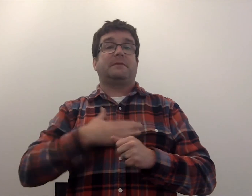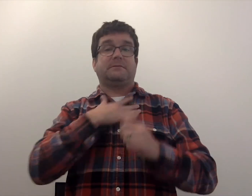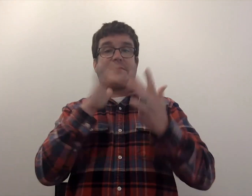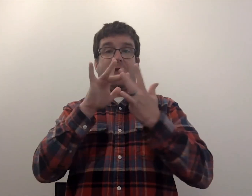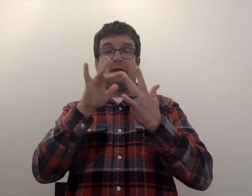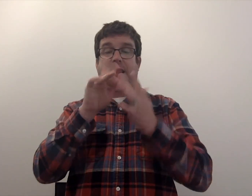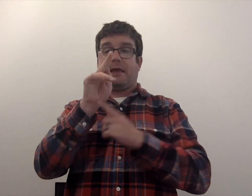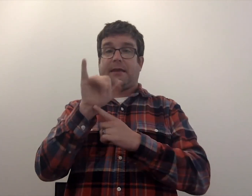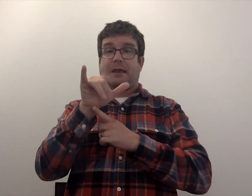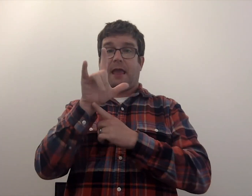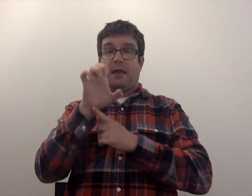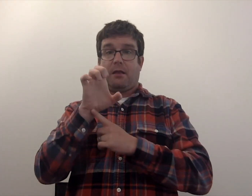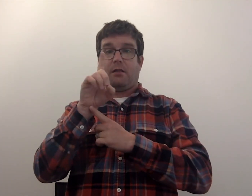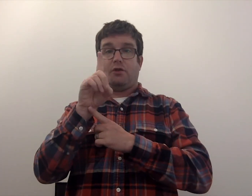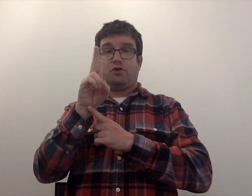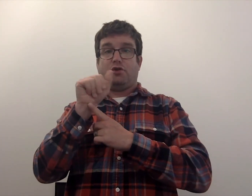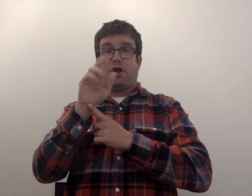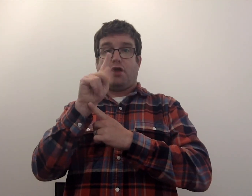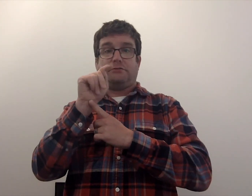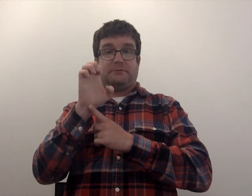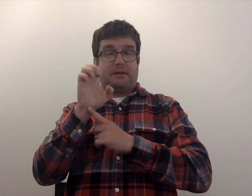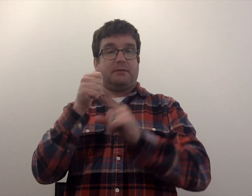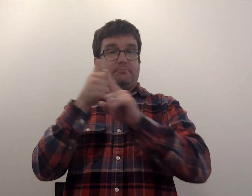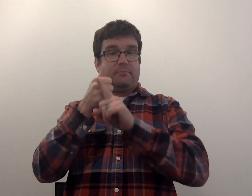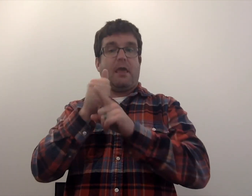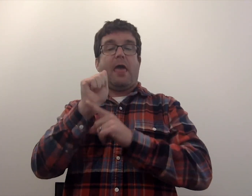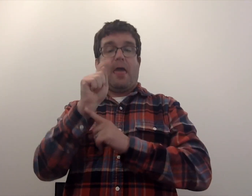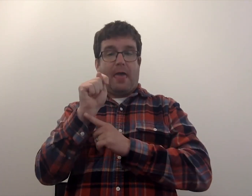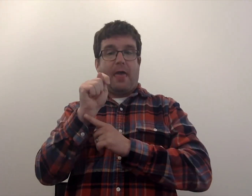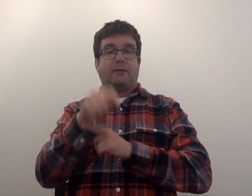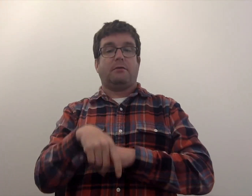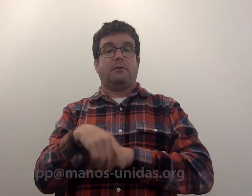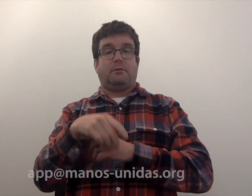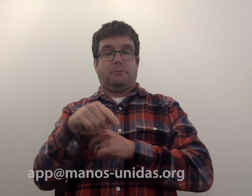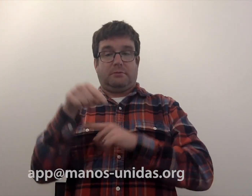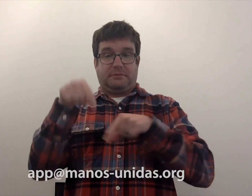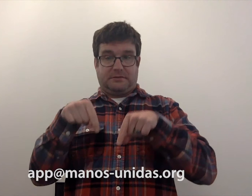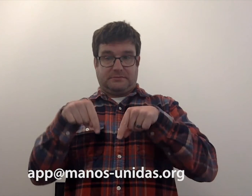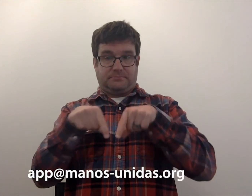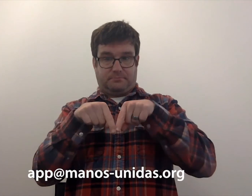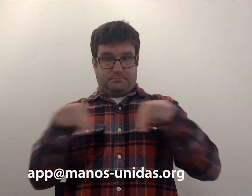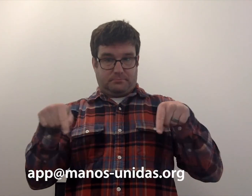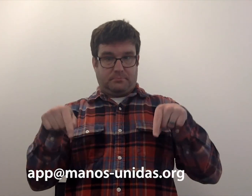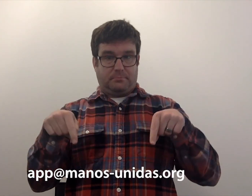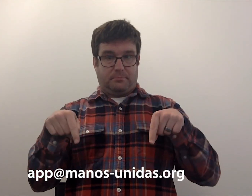Please contact Kyle Duarte at app@manos-unidas.org